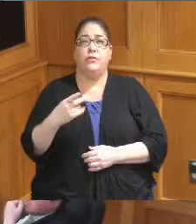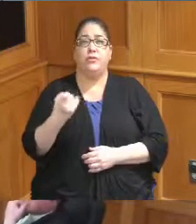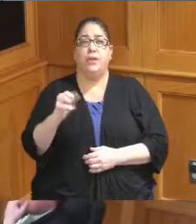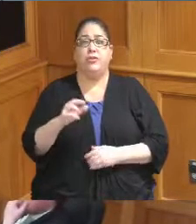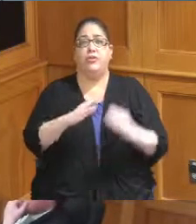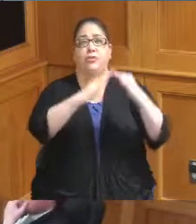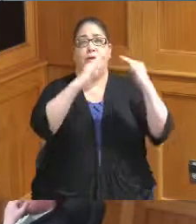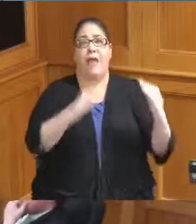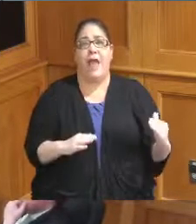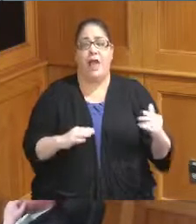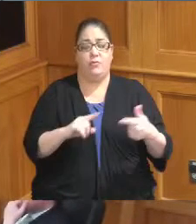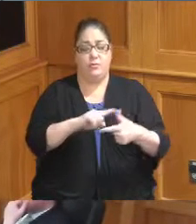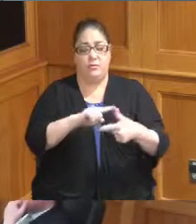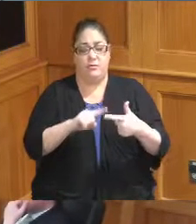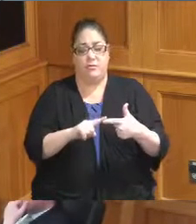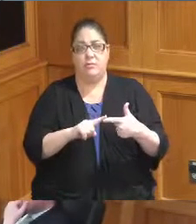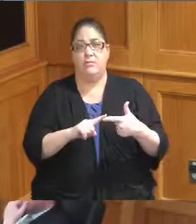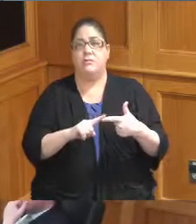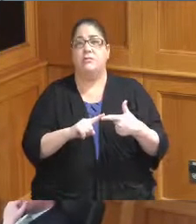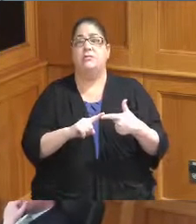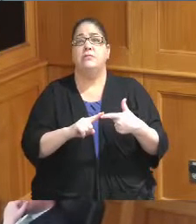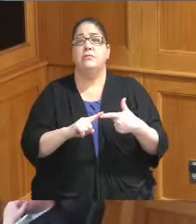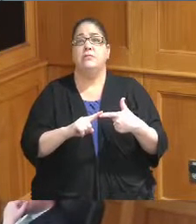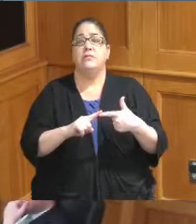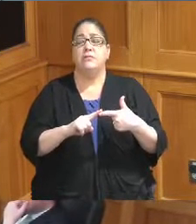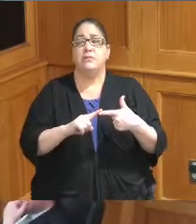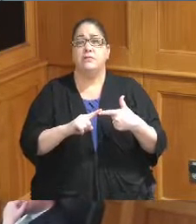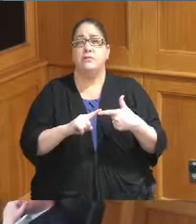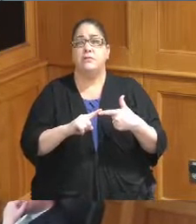I'm sorry both shelter house facilities for men and women